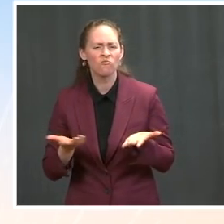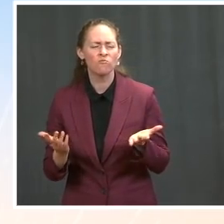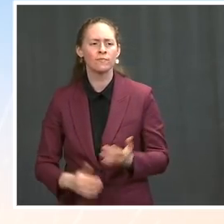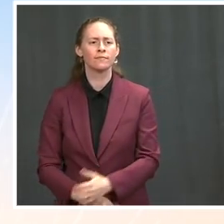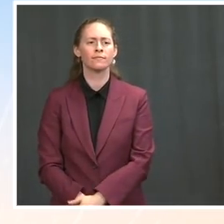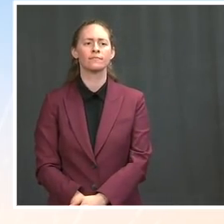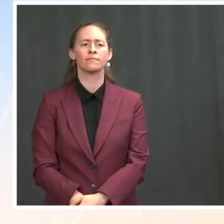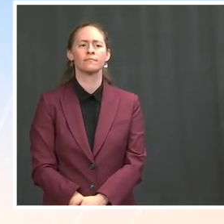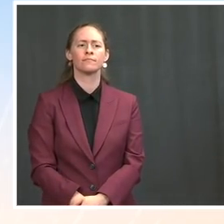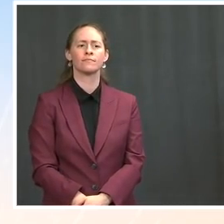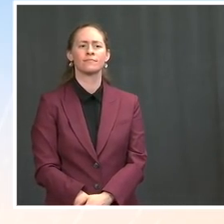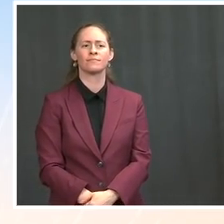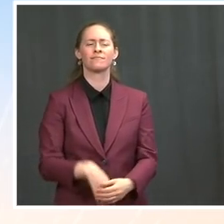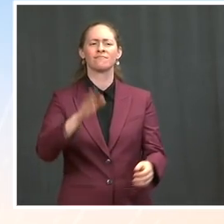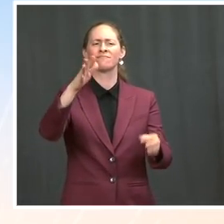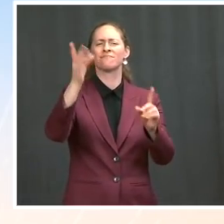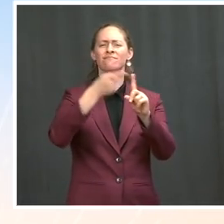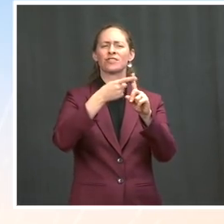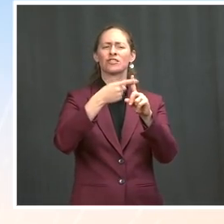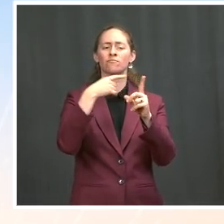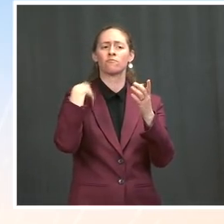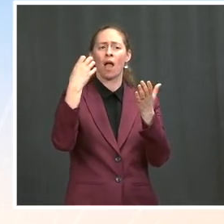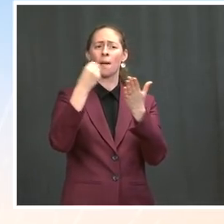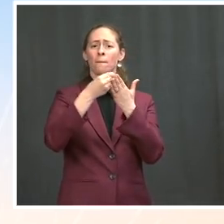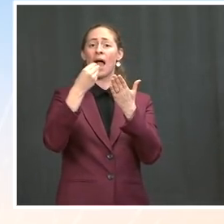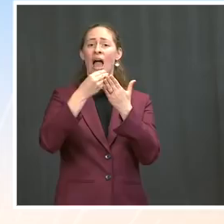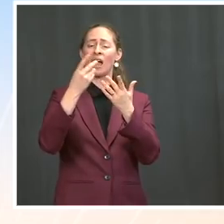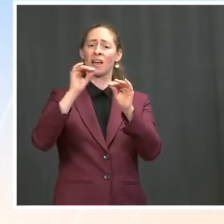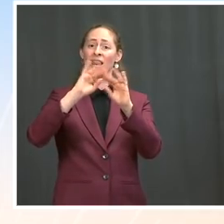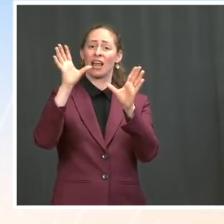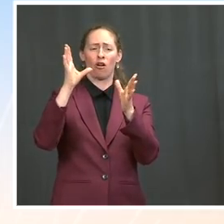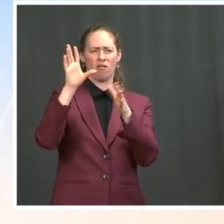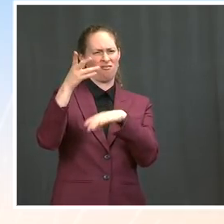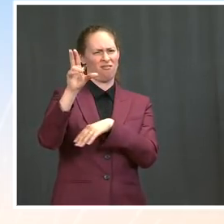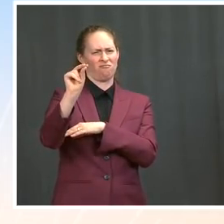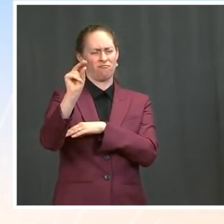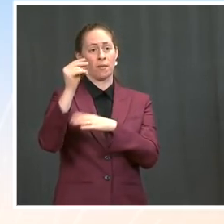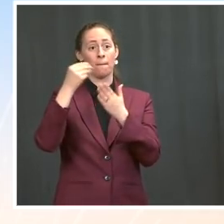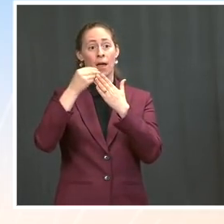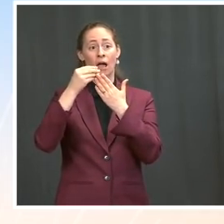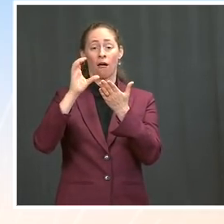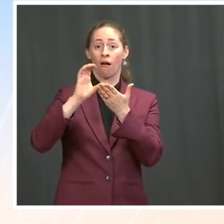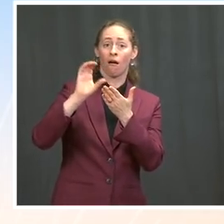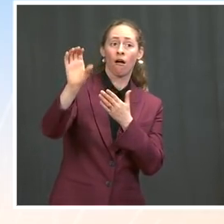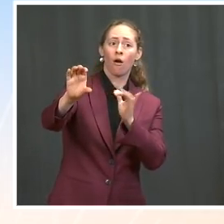Where we've invested our funding is in local -- empowering local, trusted voices,